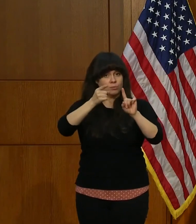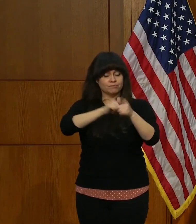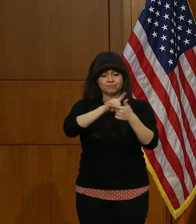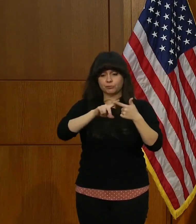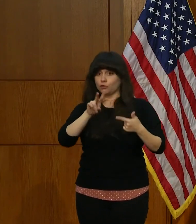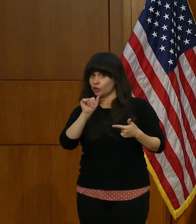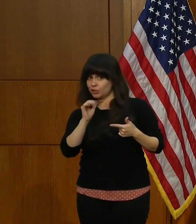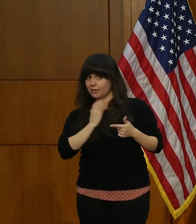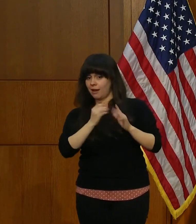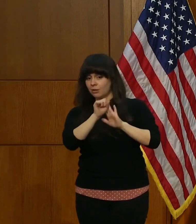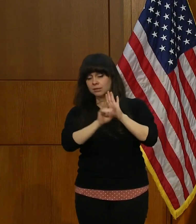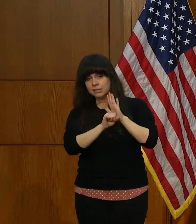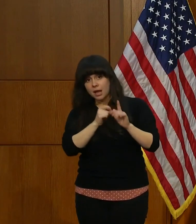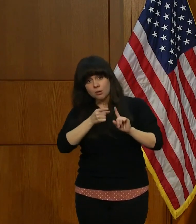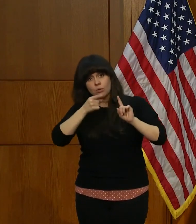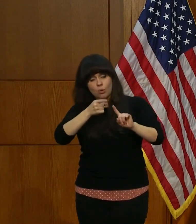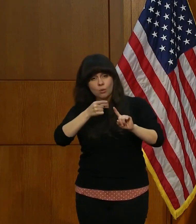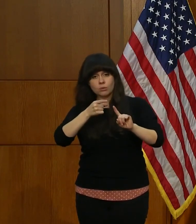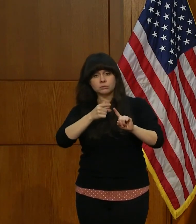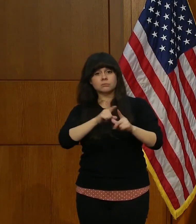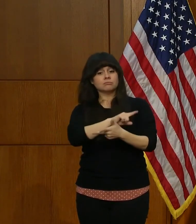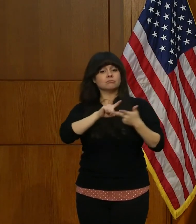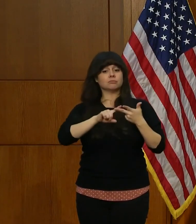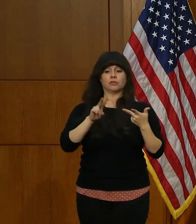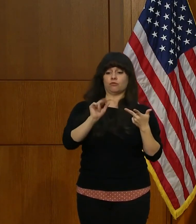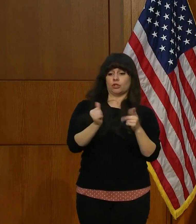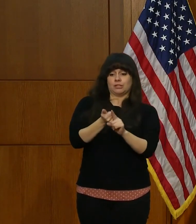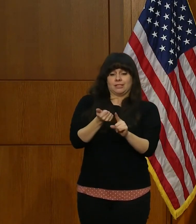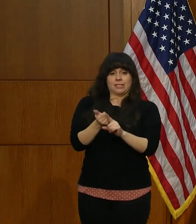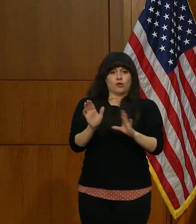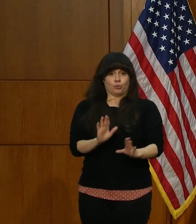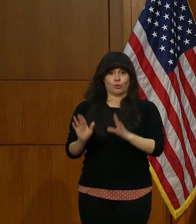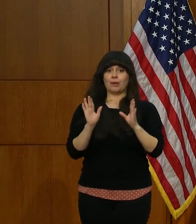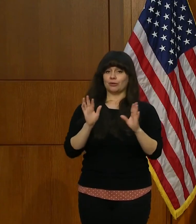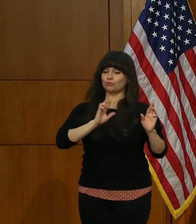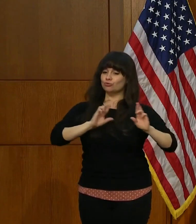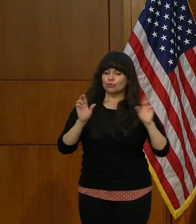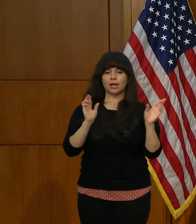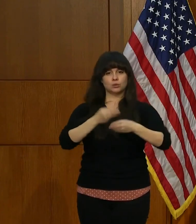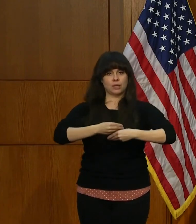COUNTRY'S GOLD. THAT'S